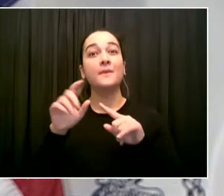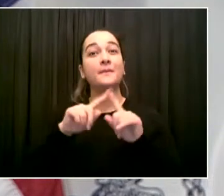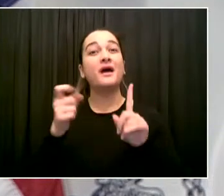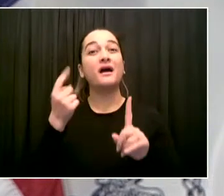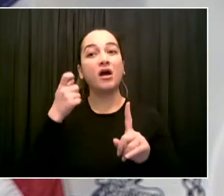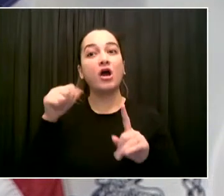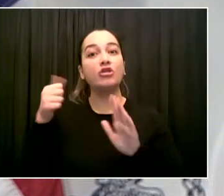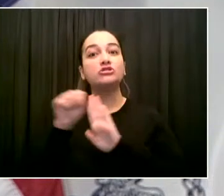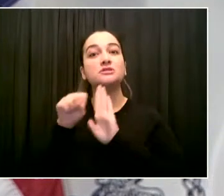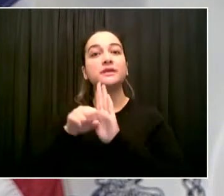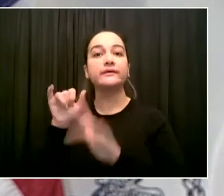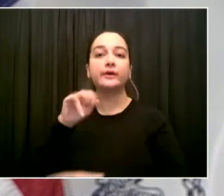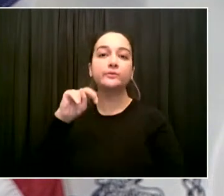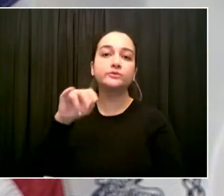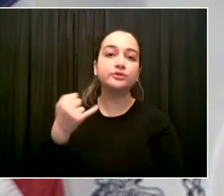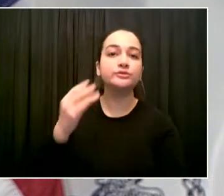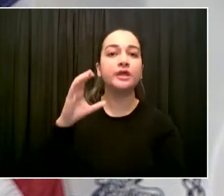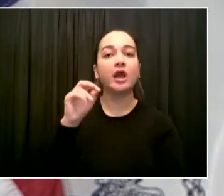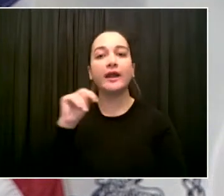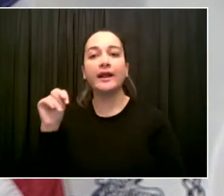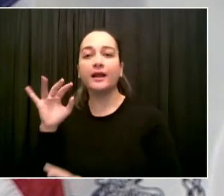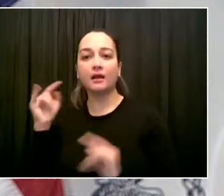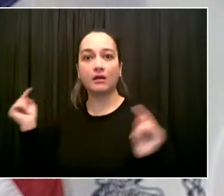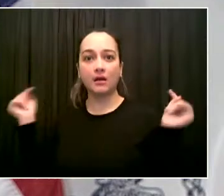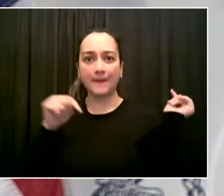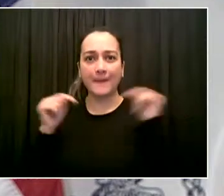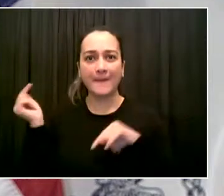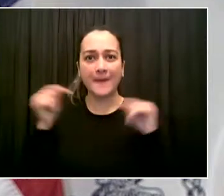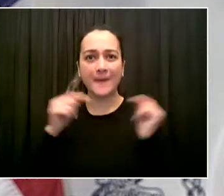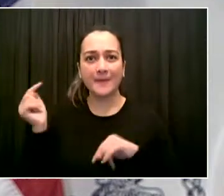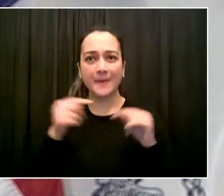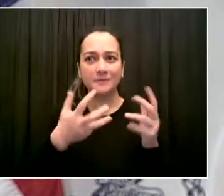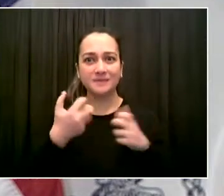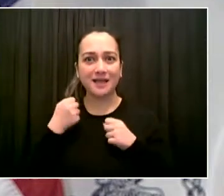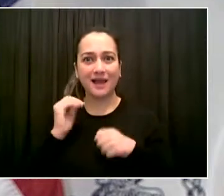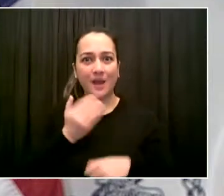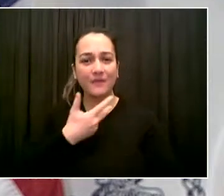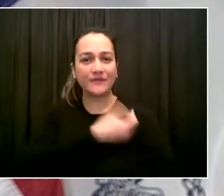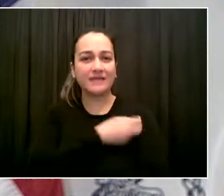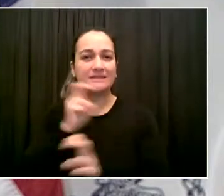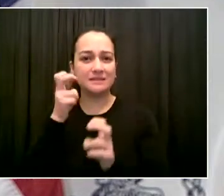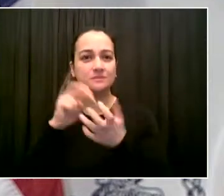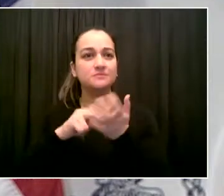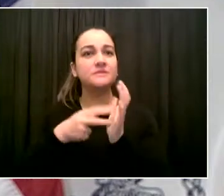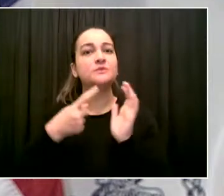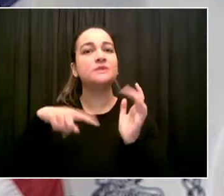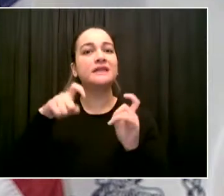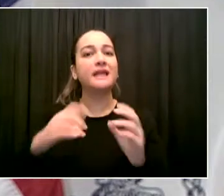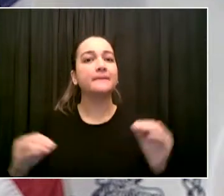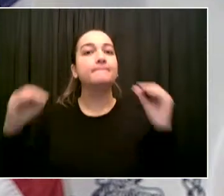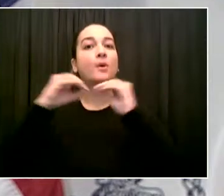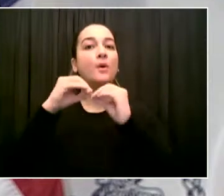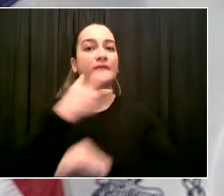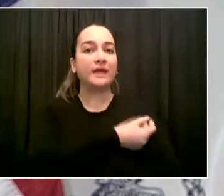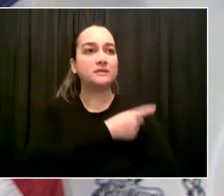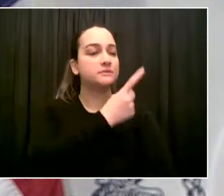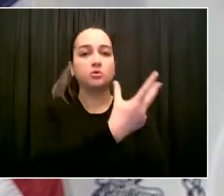STATE THAT'S WHY